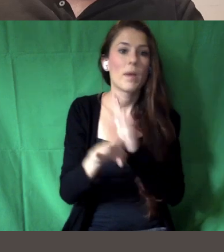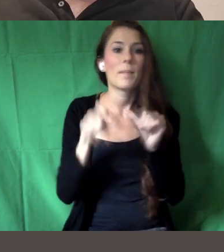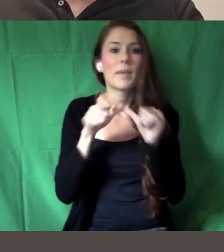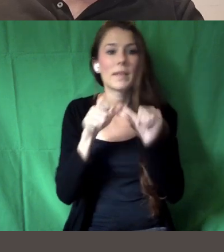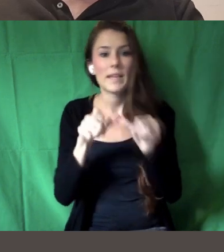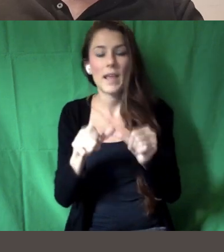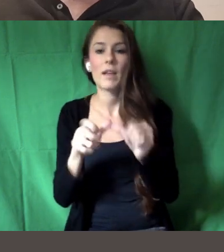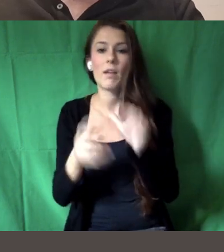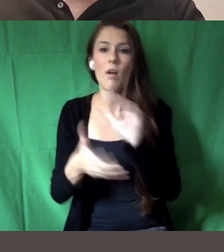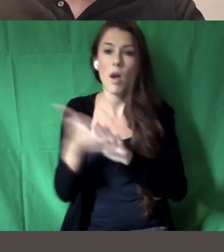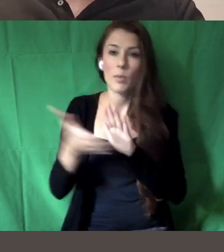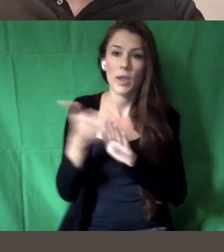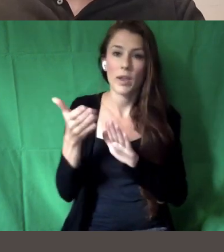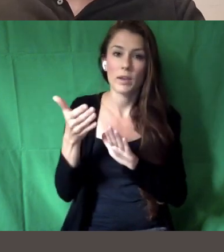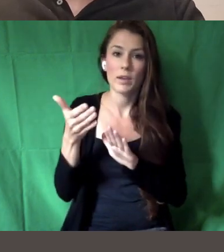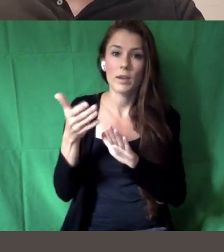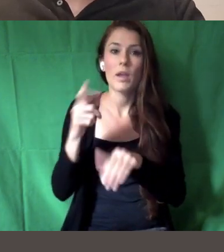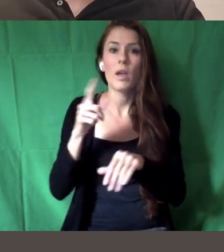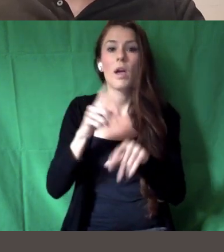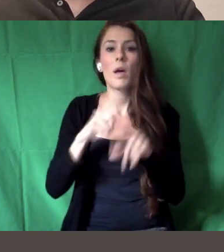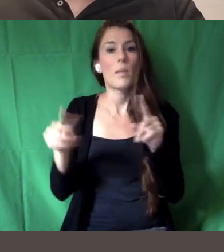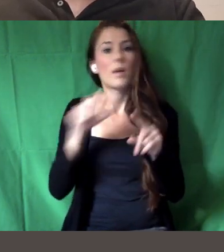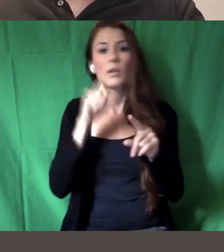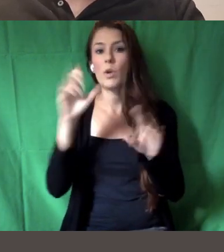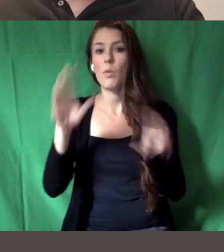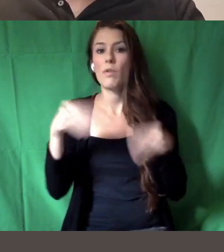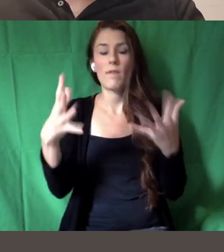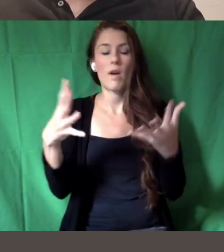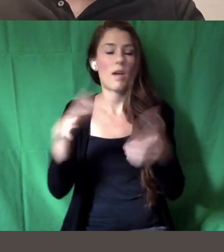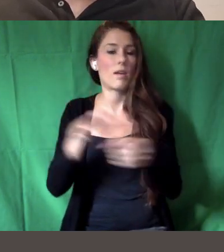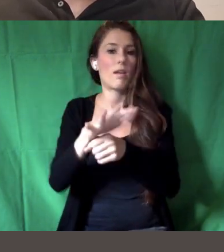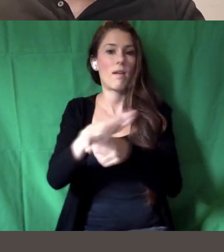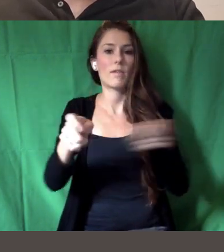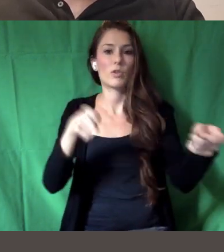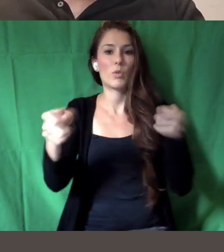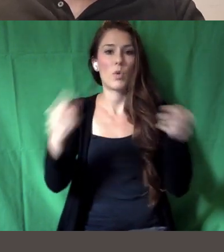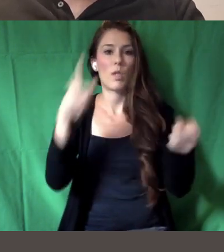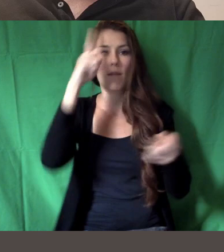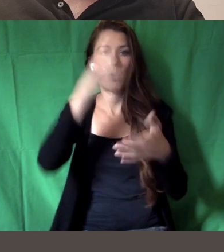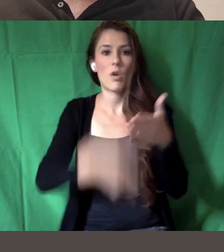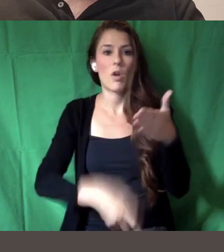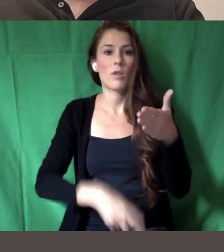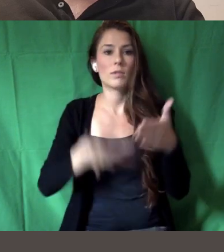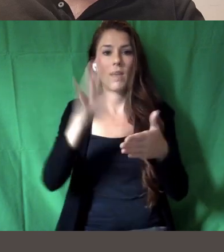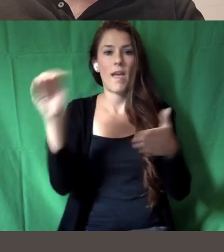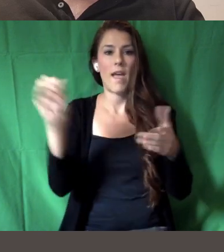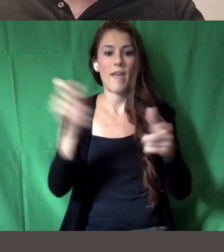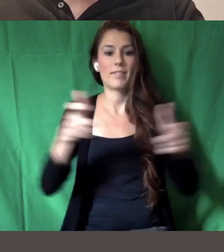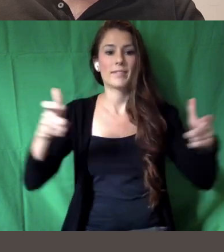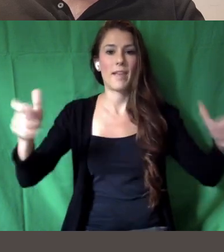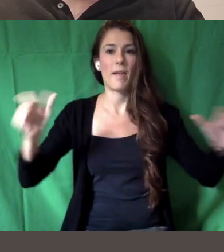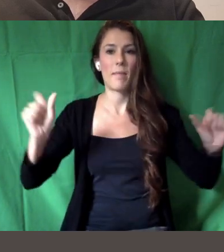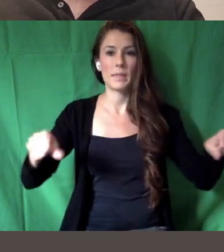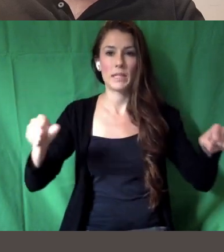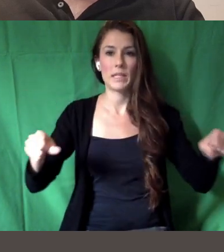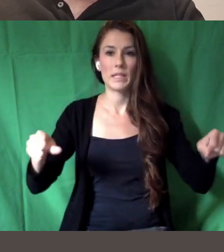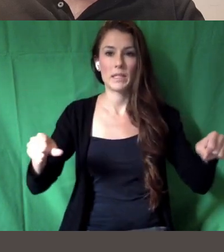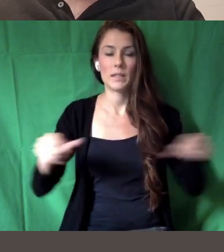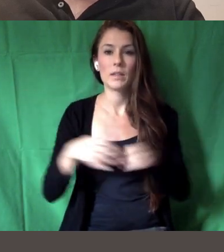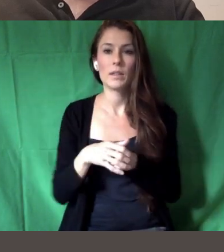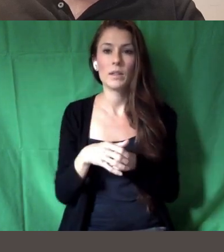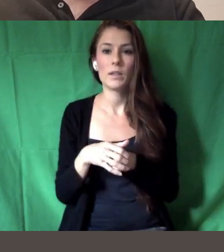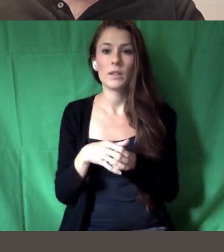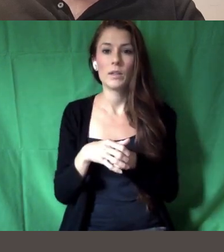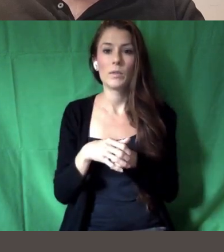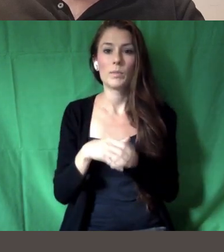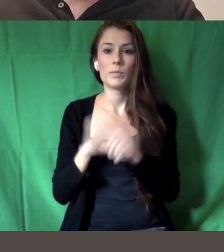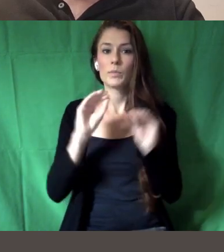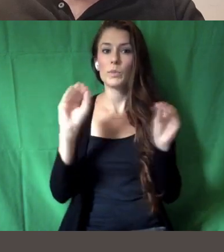operate, but they do not provide enough control over cost and scalability. Non-fully managed